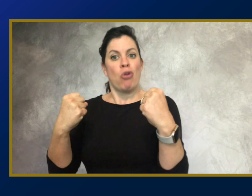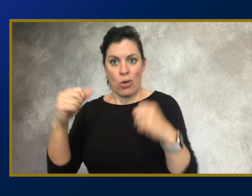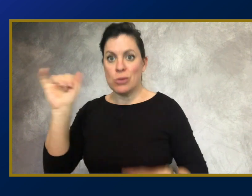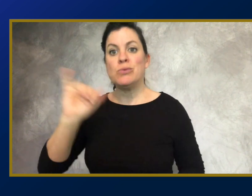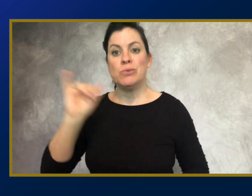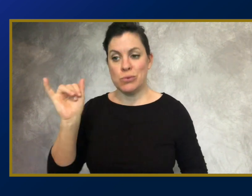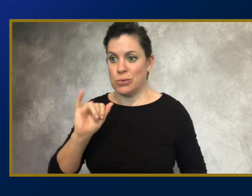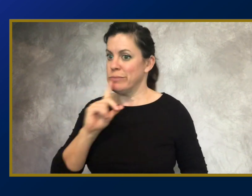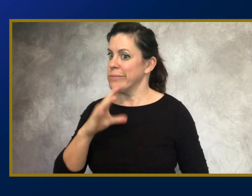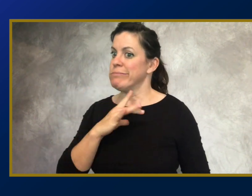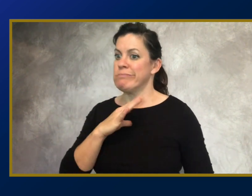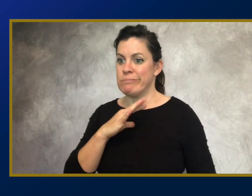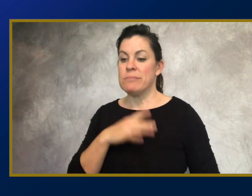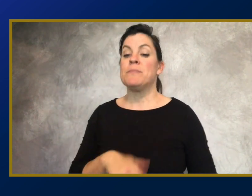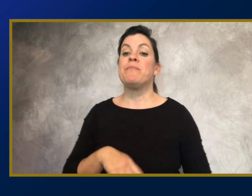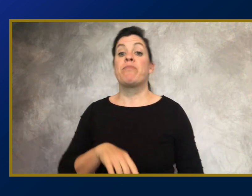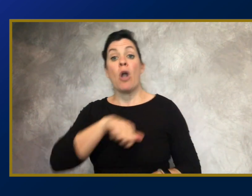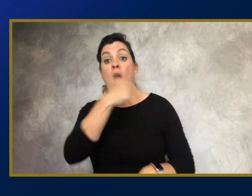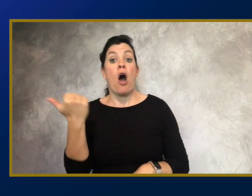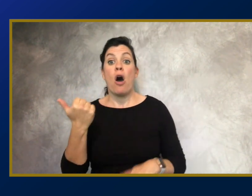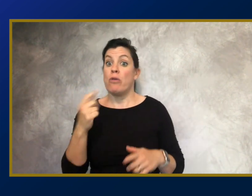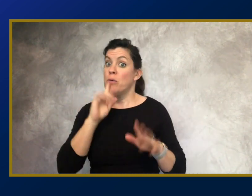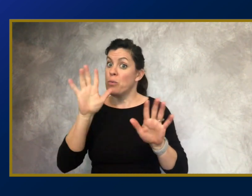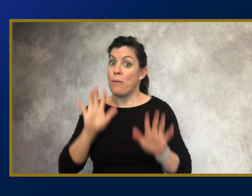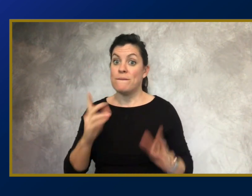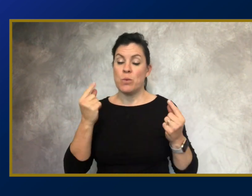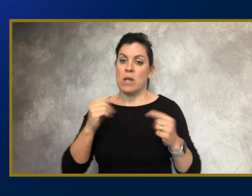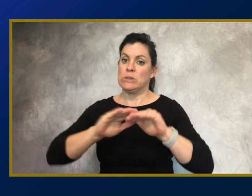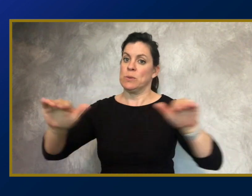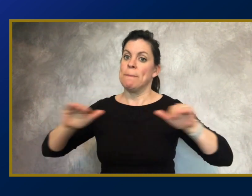Swimming is fantastic. Your child does not need to know how to do strokes to get stronger